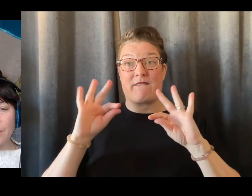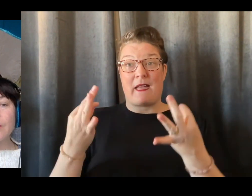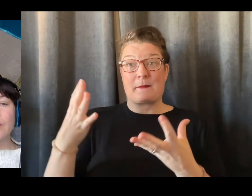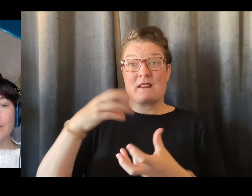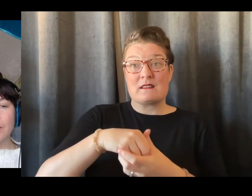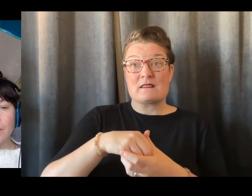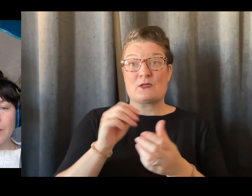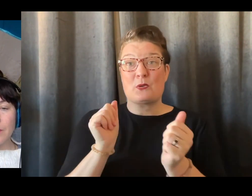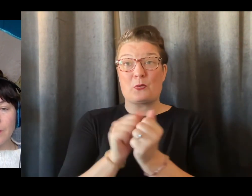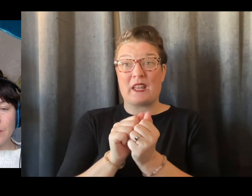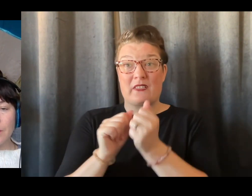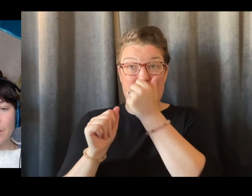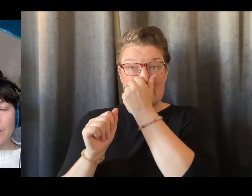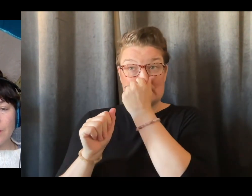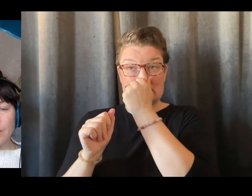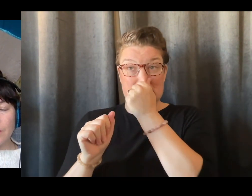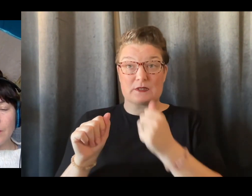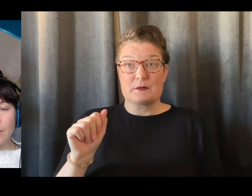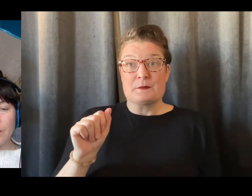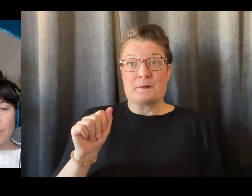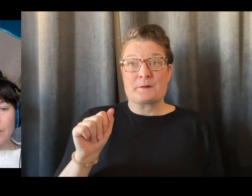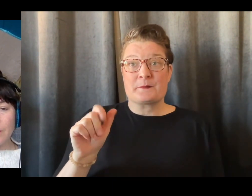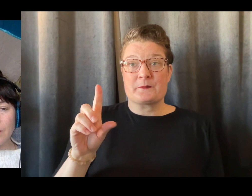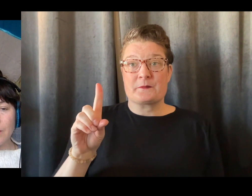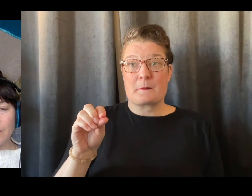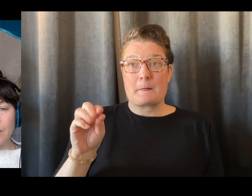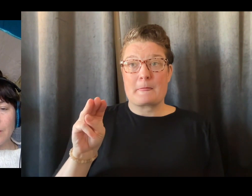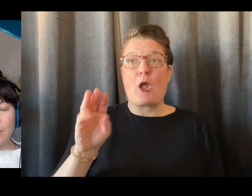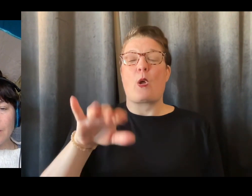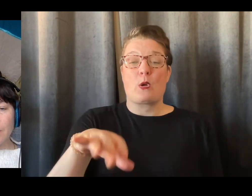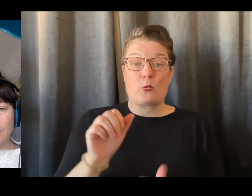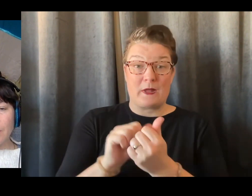Jna: So where is home? What do you build out of that?